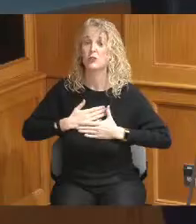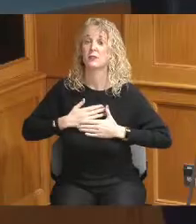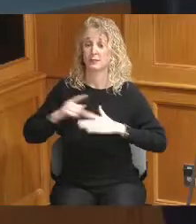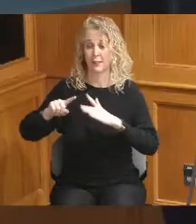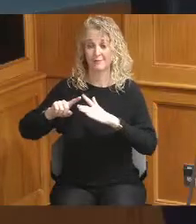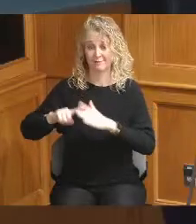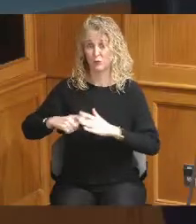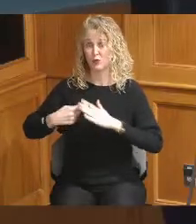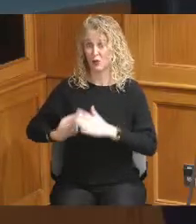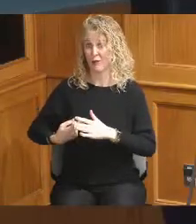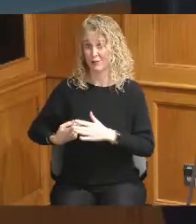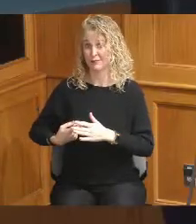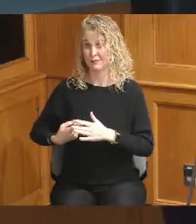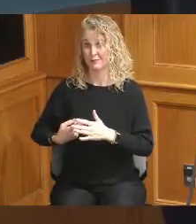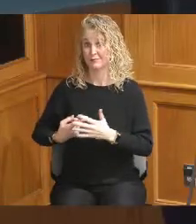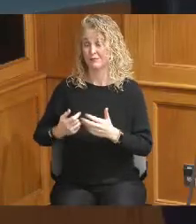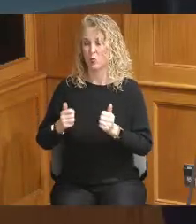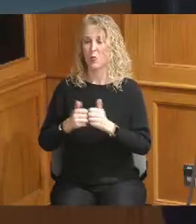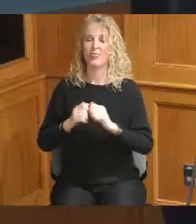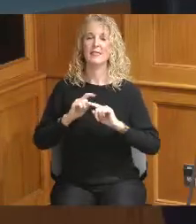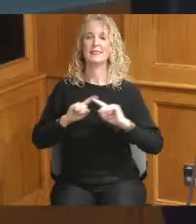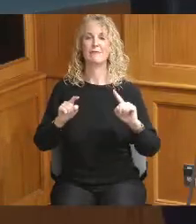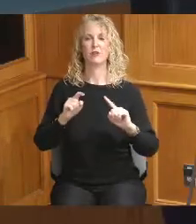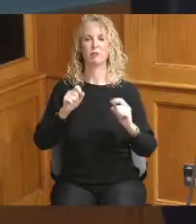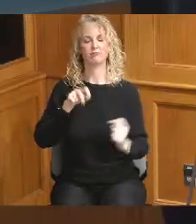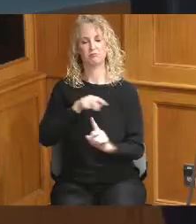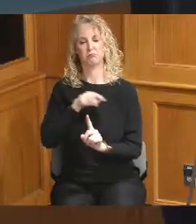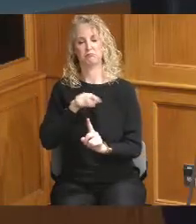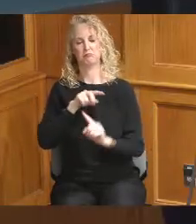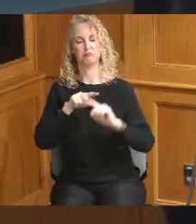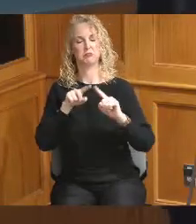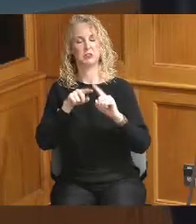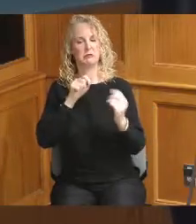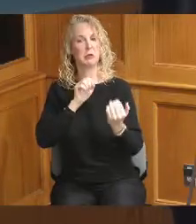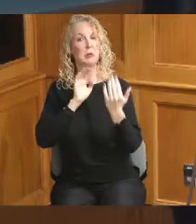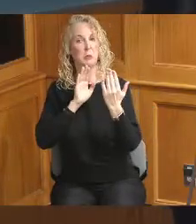the ground in in a different kind of look for the county and than what we've been able to do in the